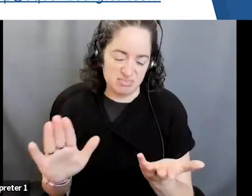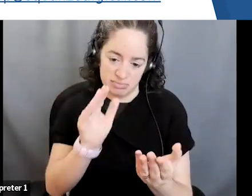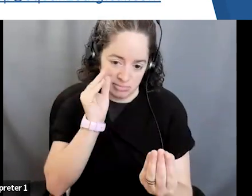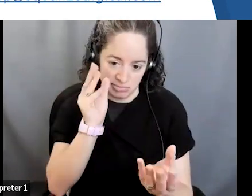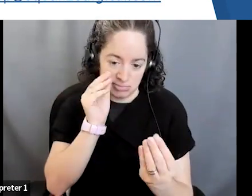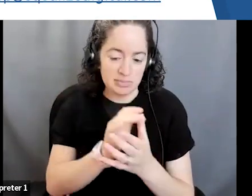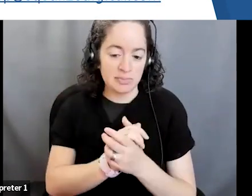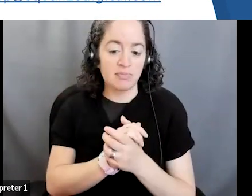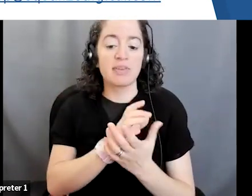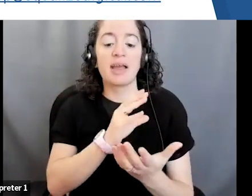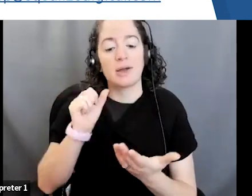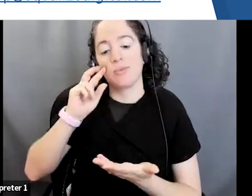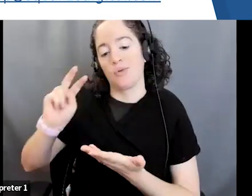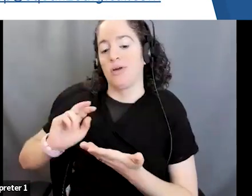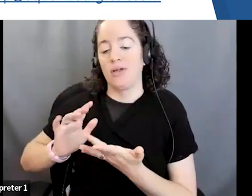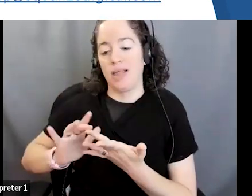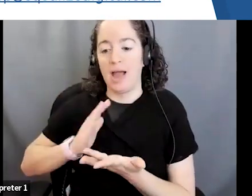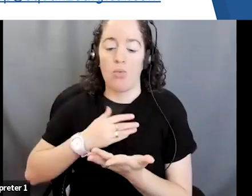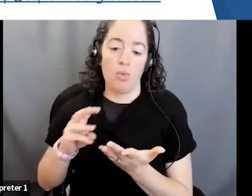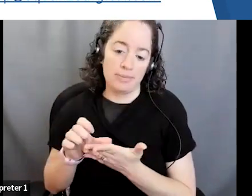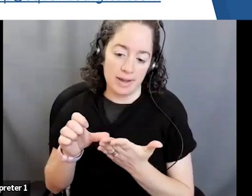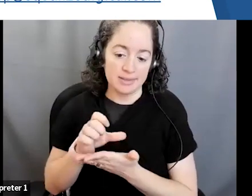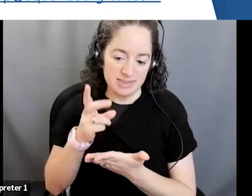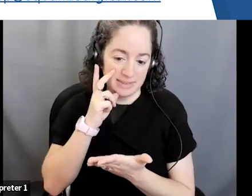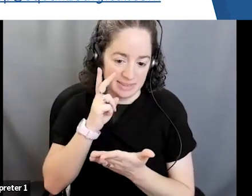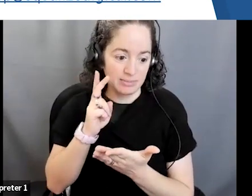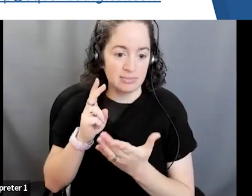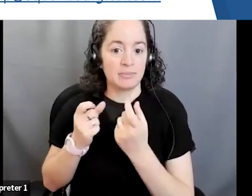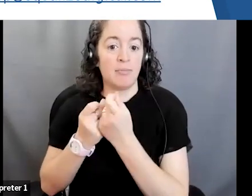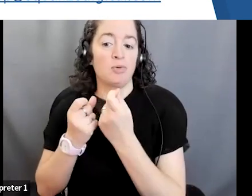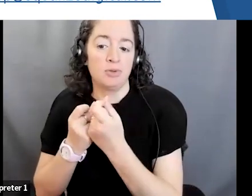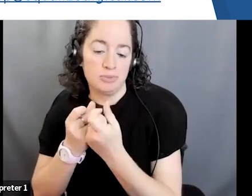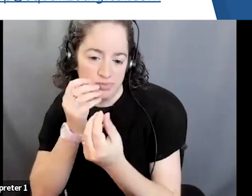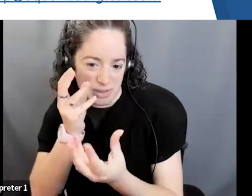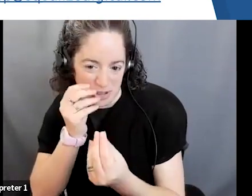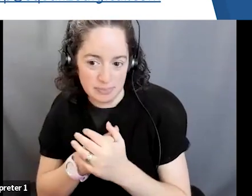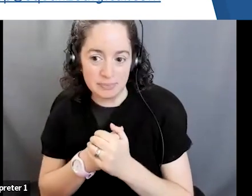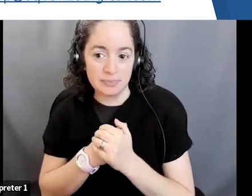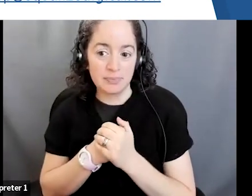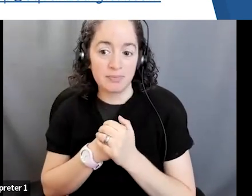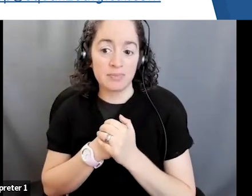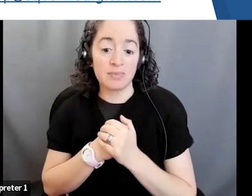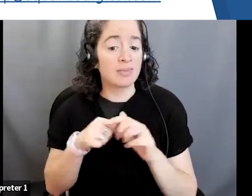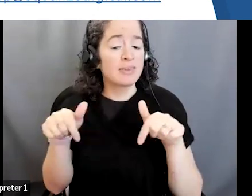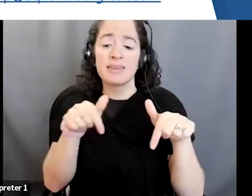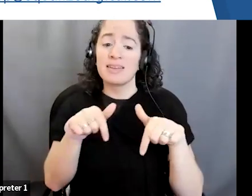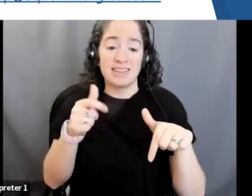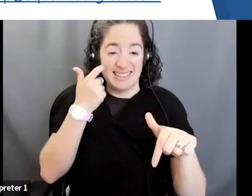There's a link over to information about sponsorships. You can also email us at that same email address if you have any suggestions